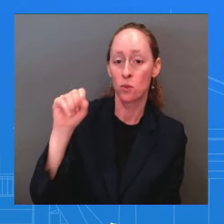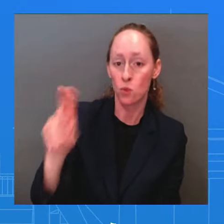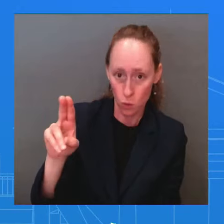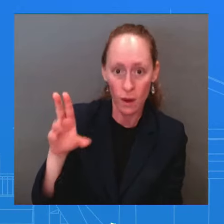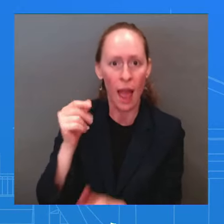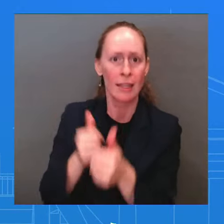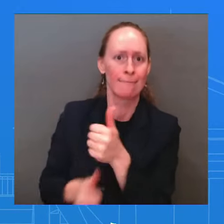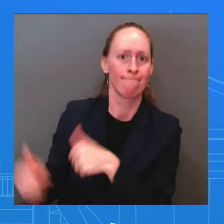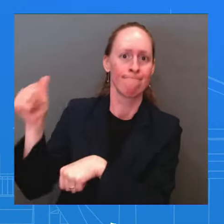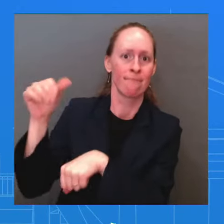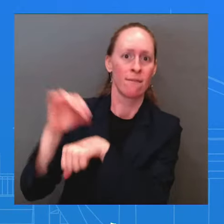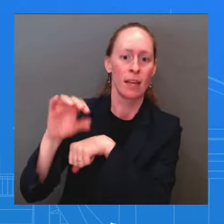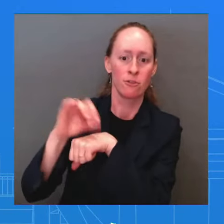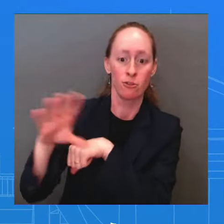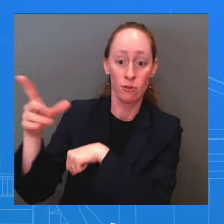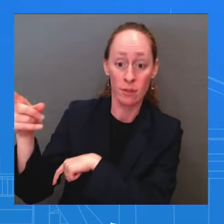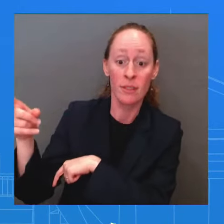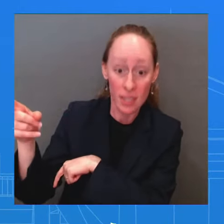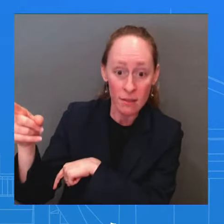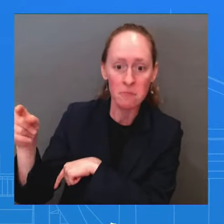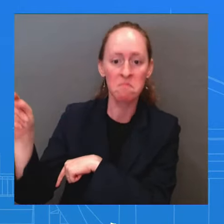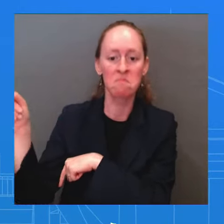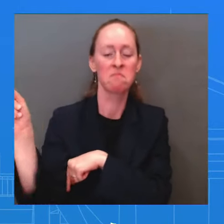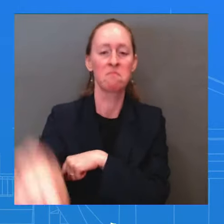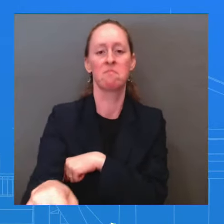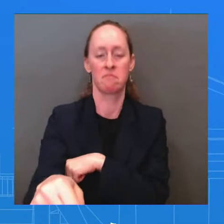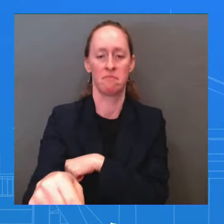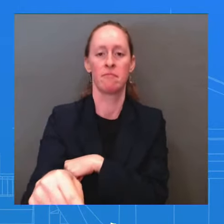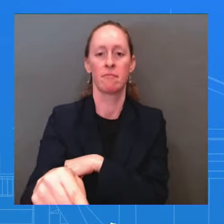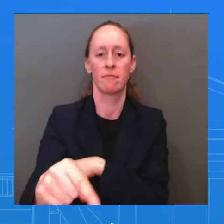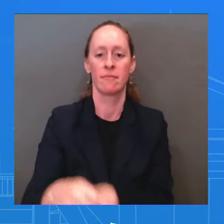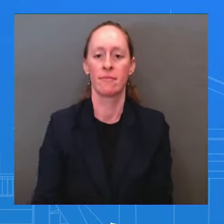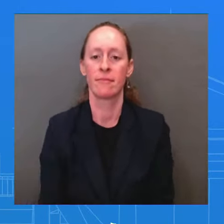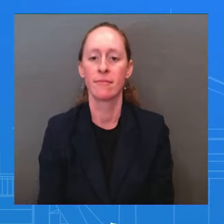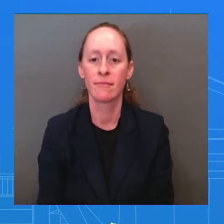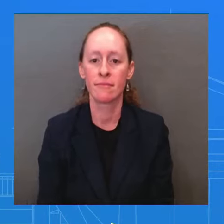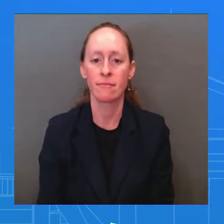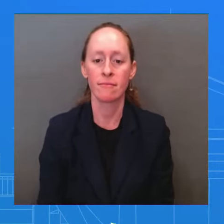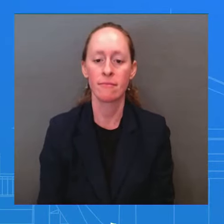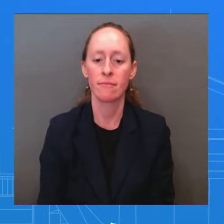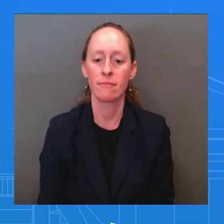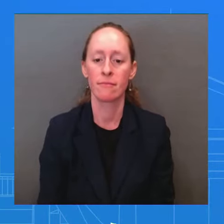But they have been regularly engaging for some time now. This is just a continuing --